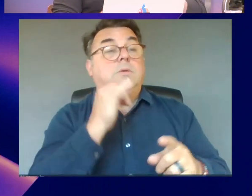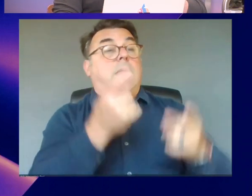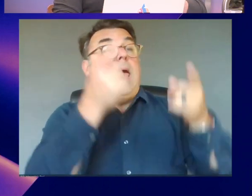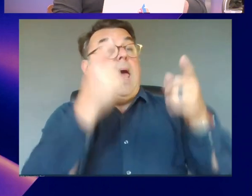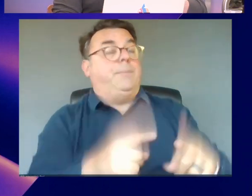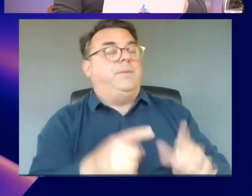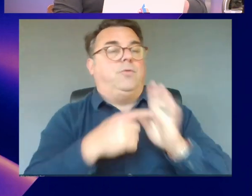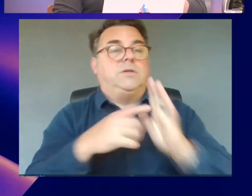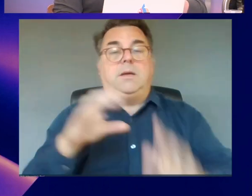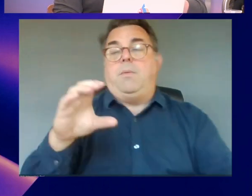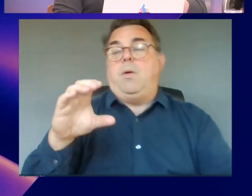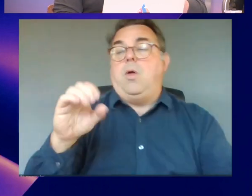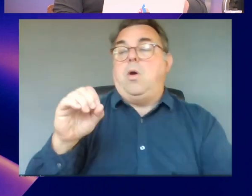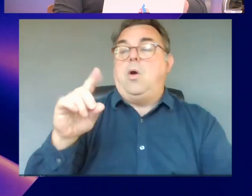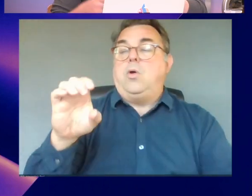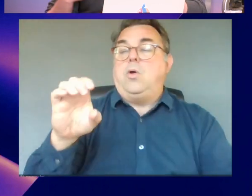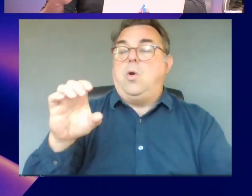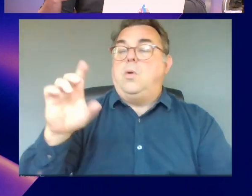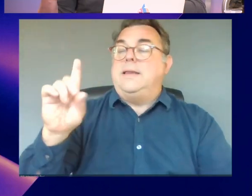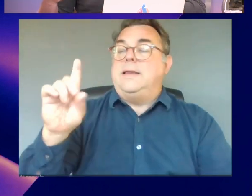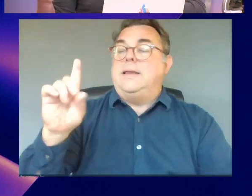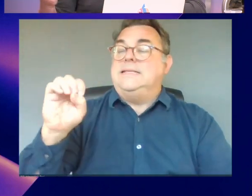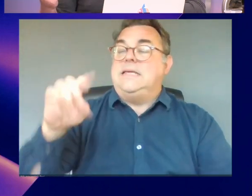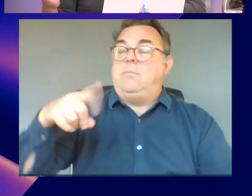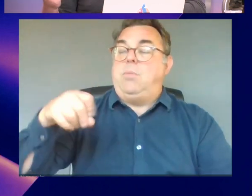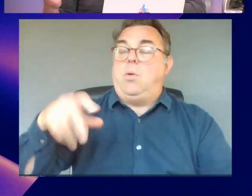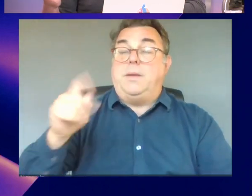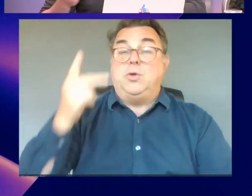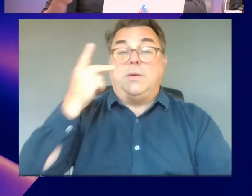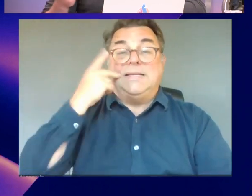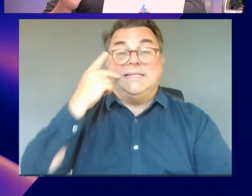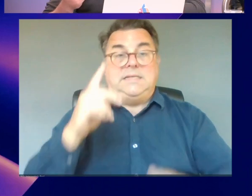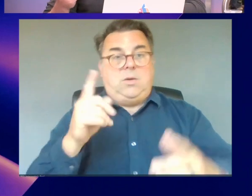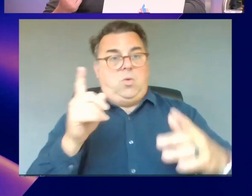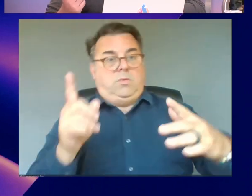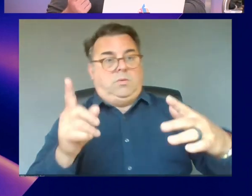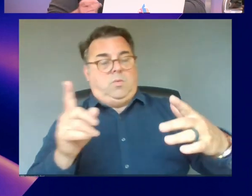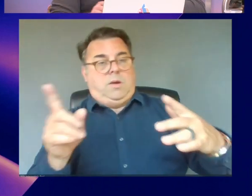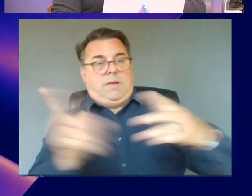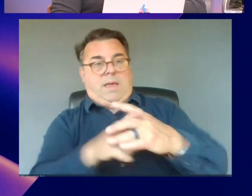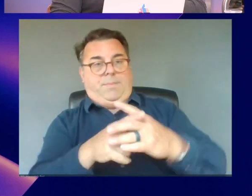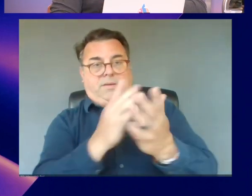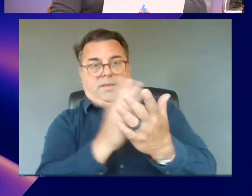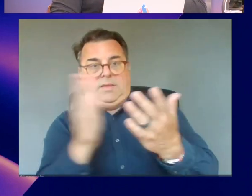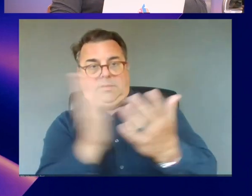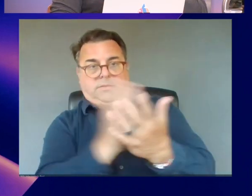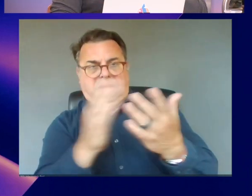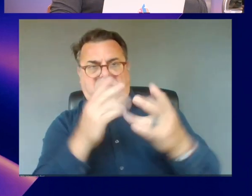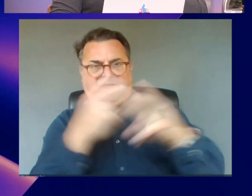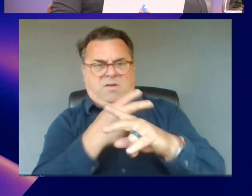you would see that against this visualization and kind of can help you point towards, okay, what went wrong? Oh, that sounds amazing.